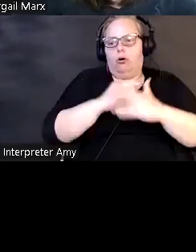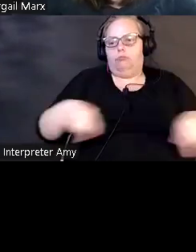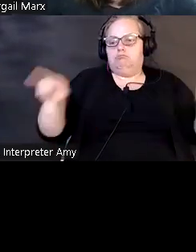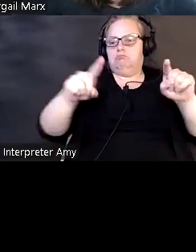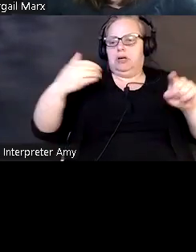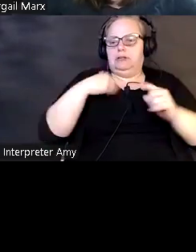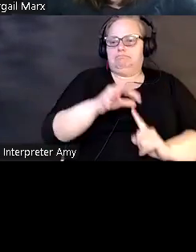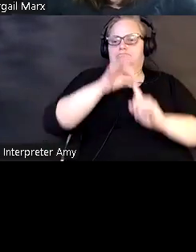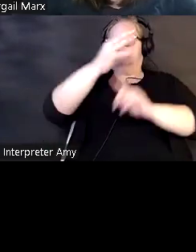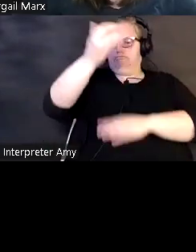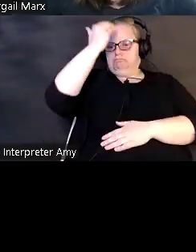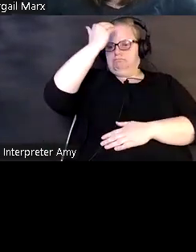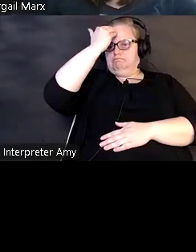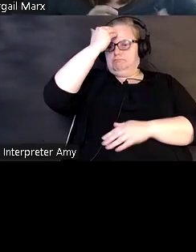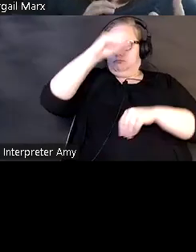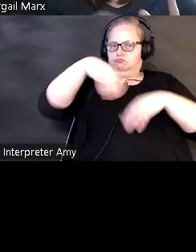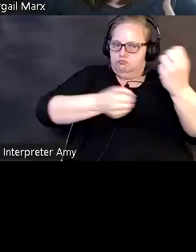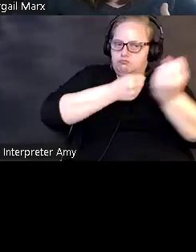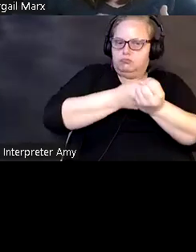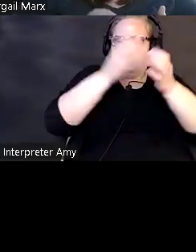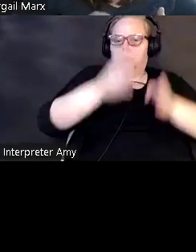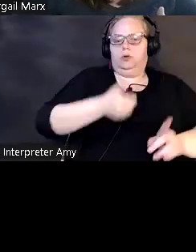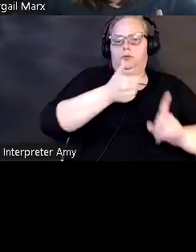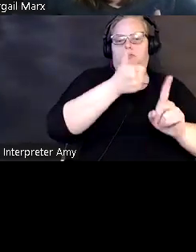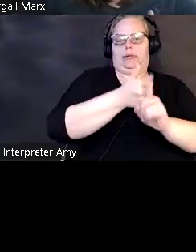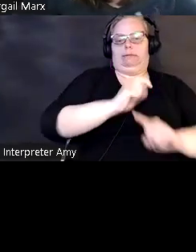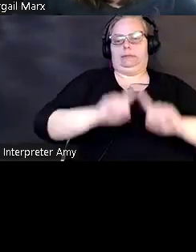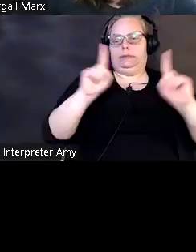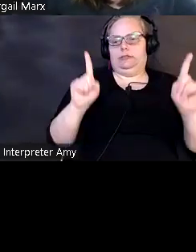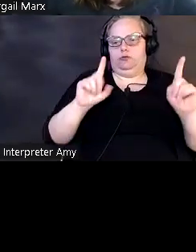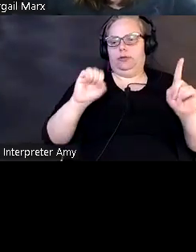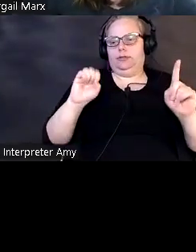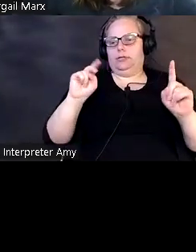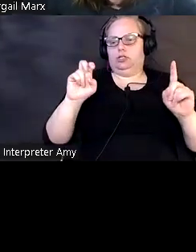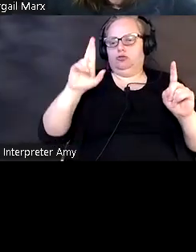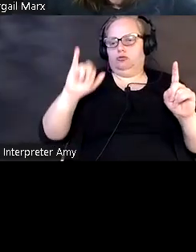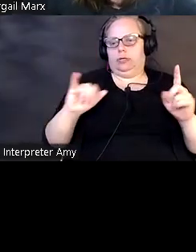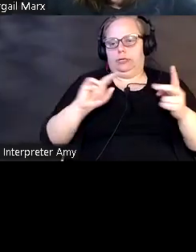to supporting an individual who has maybe different sensory or motor input needs and